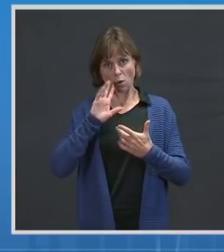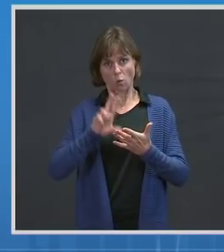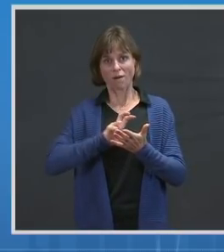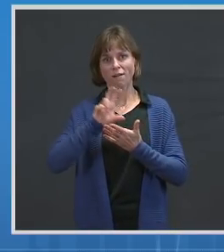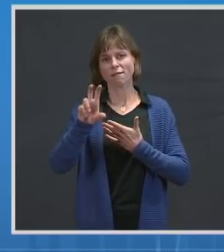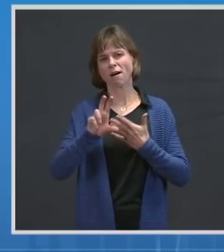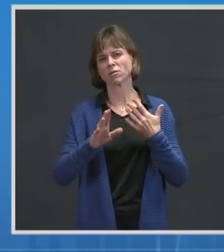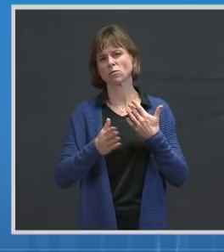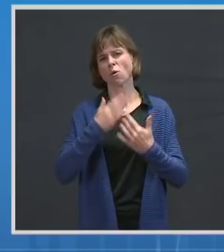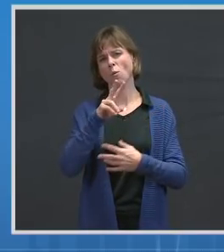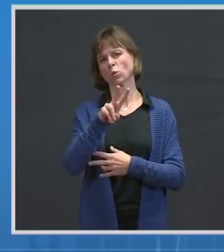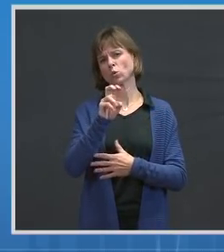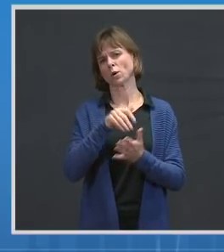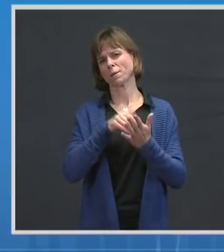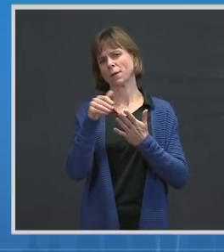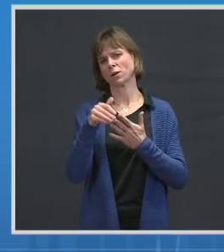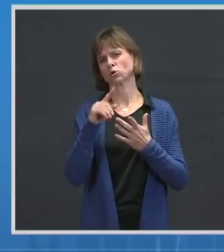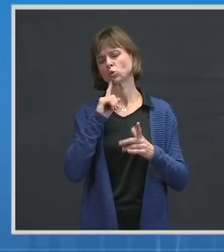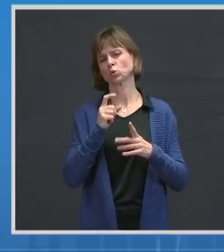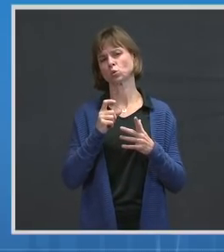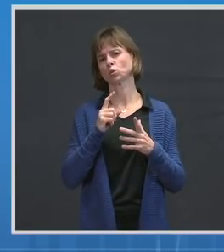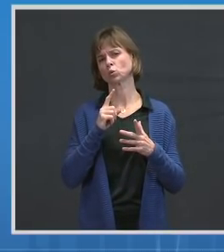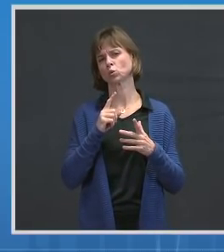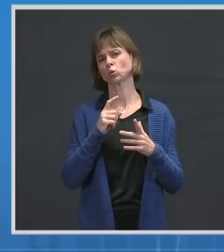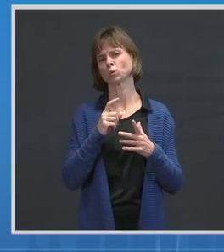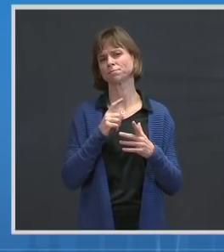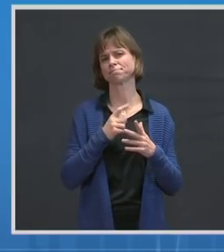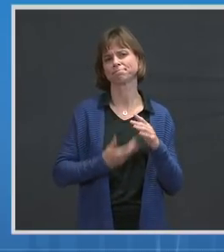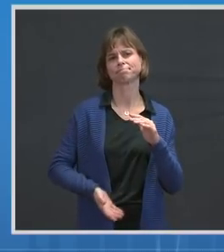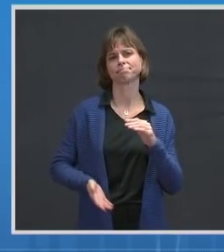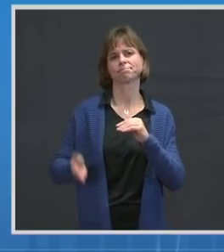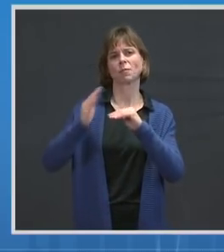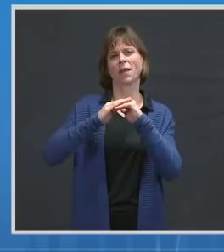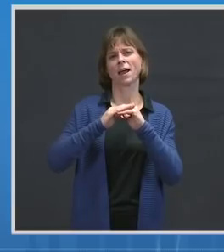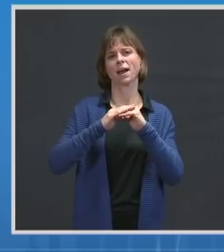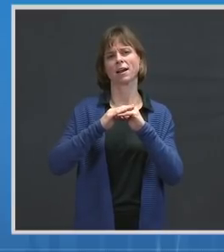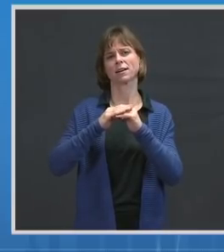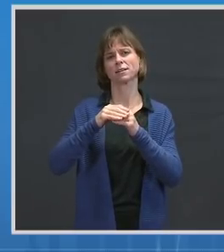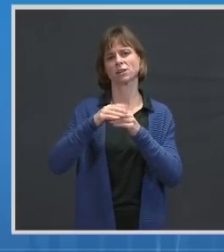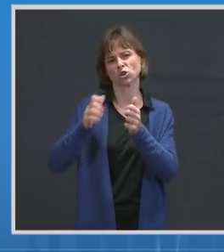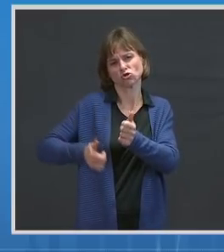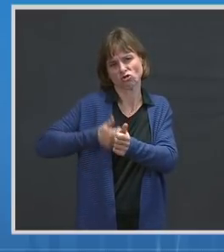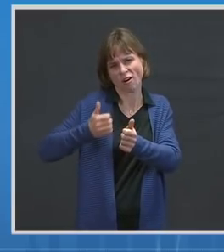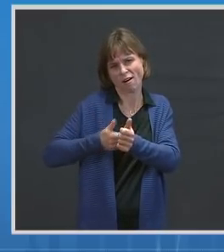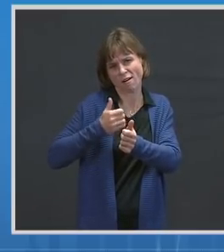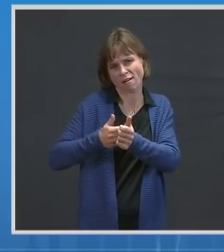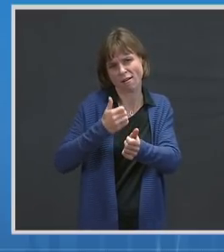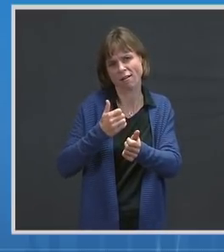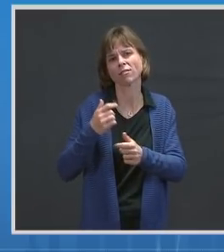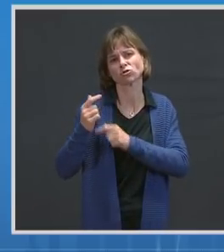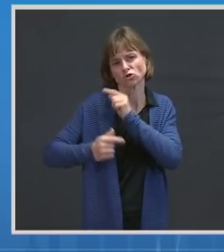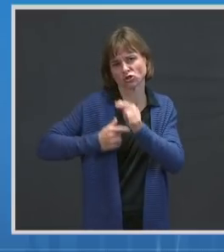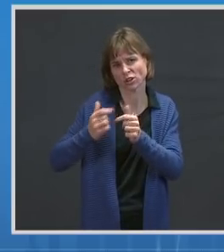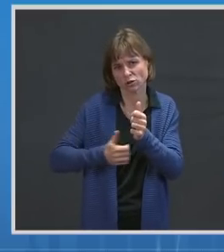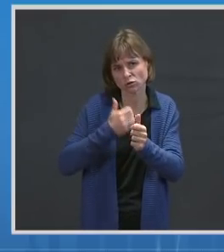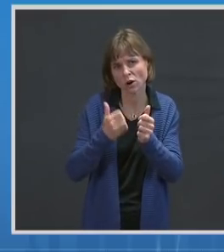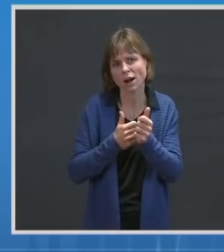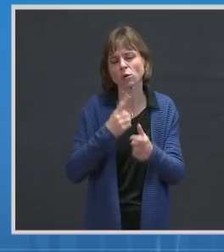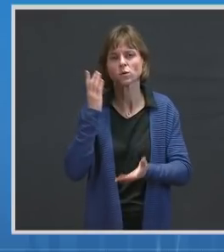to rapidly expand genomic sequencing to identify, track, and stop the COVID-19 variants that we've all heard and talked much about.